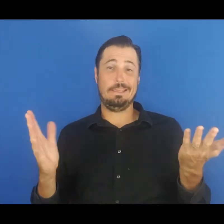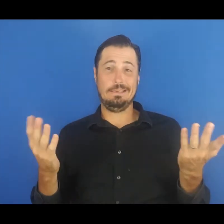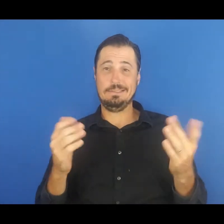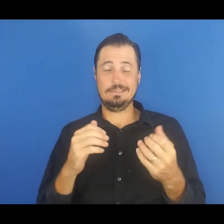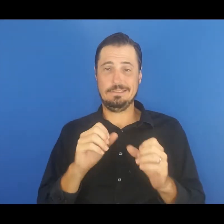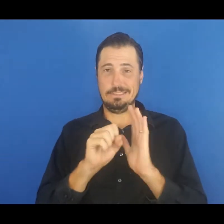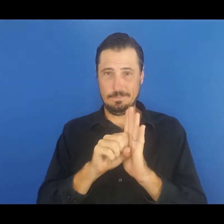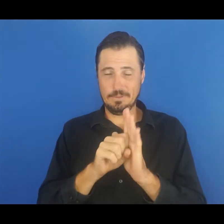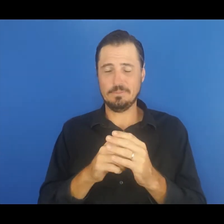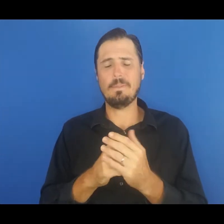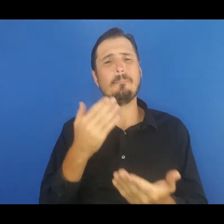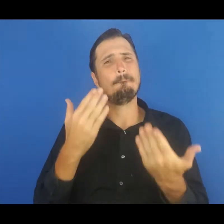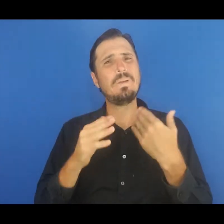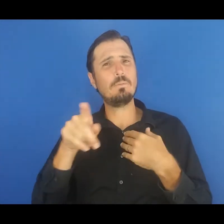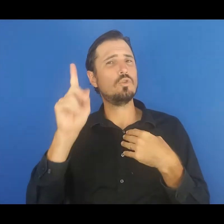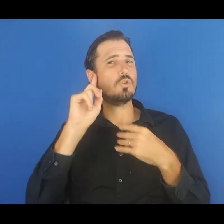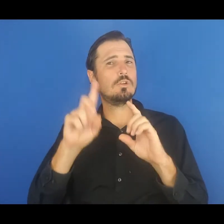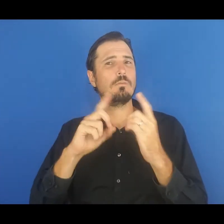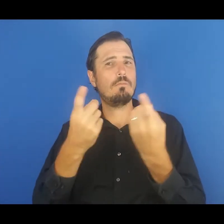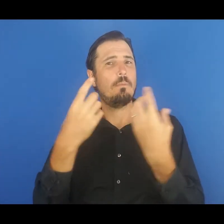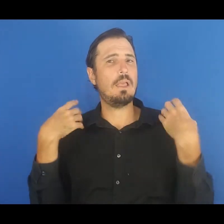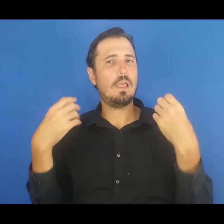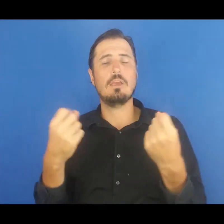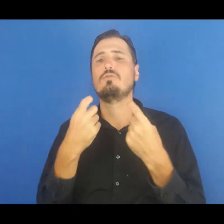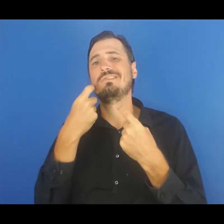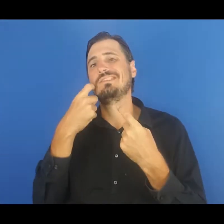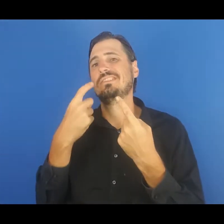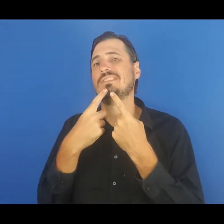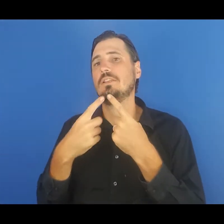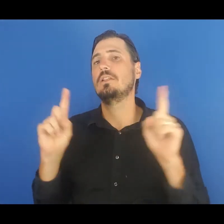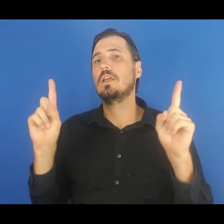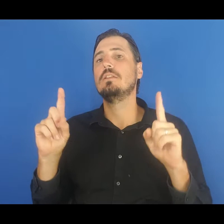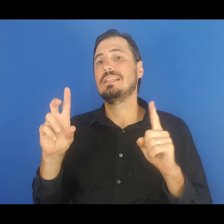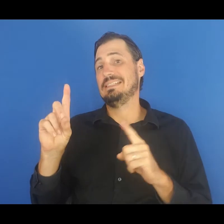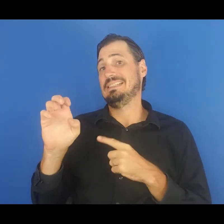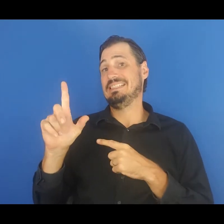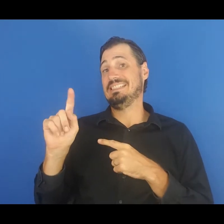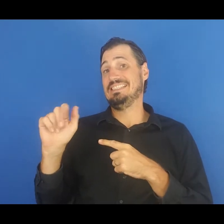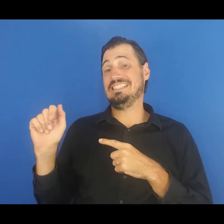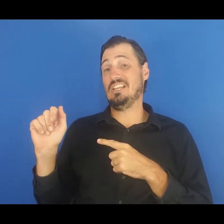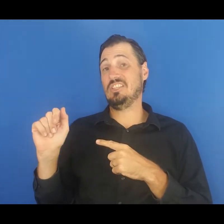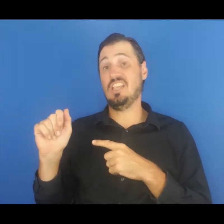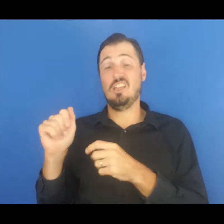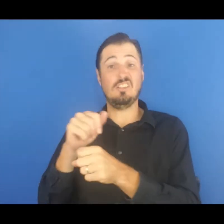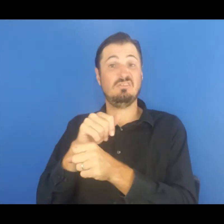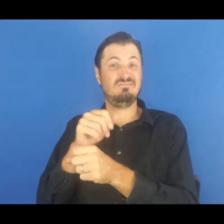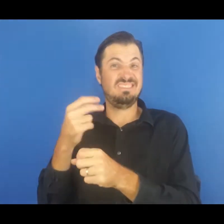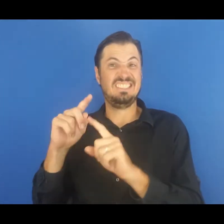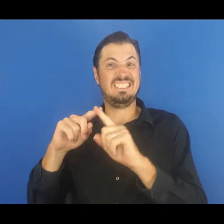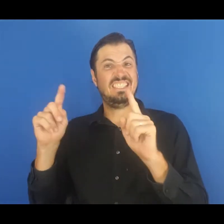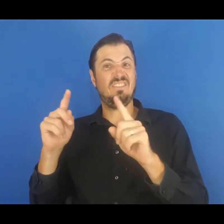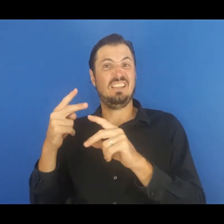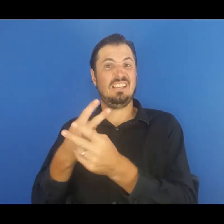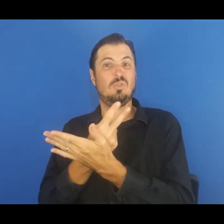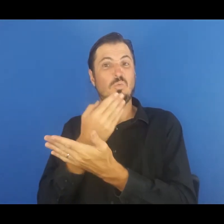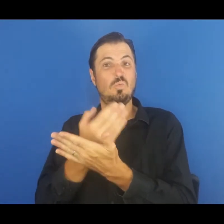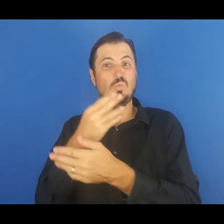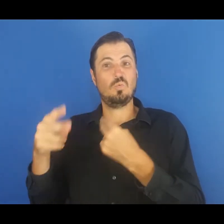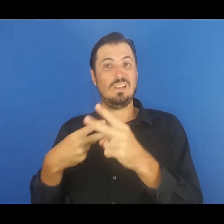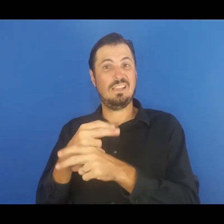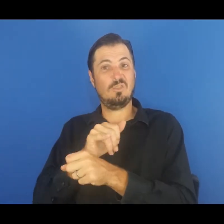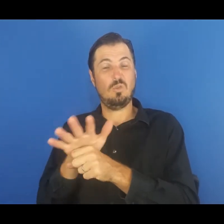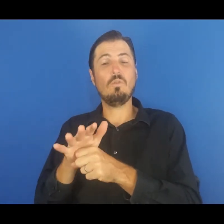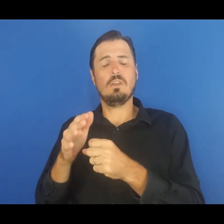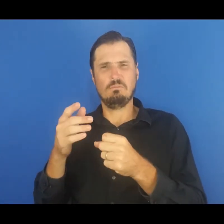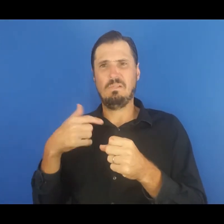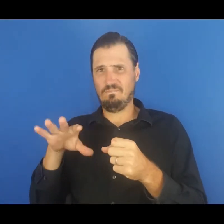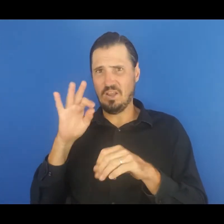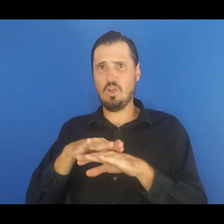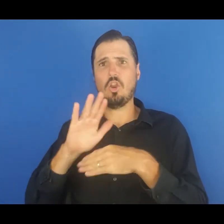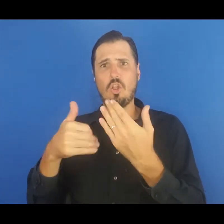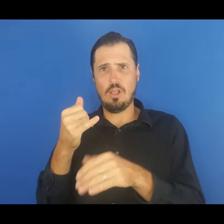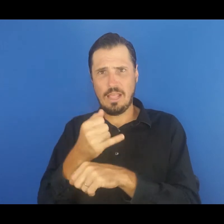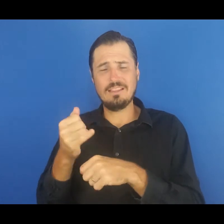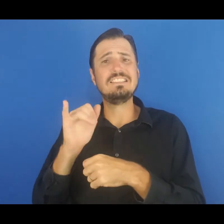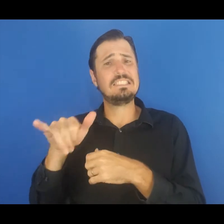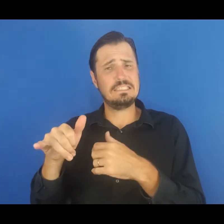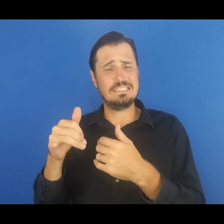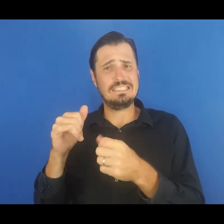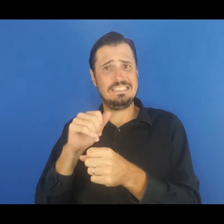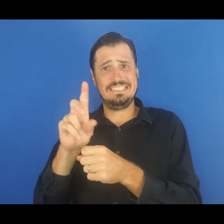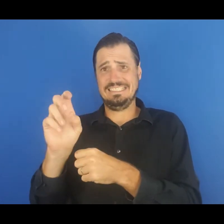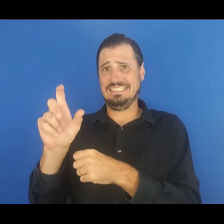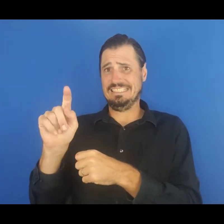As you might have heard, the Department of Health recently announced that the Delta variant has been found on all islands. The Delta variant is concerning because of high transmissibility and